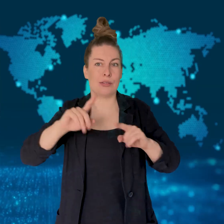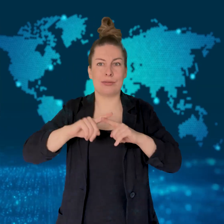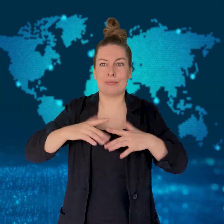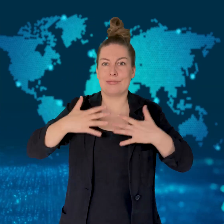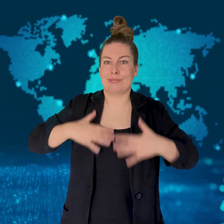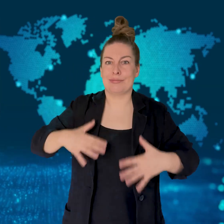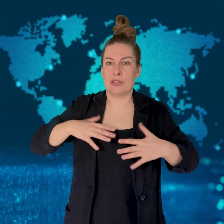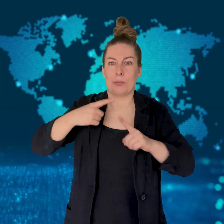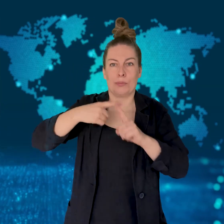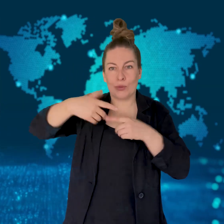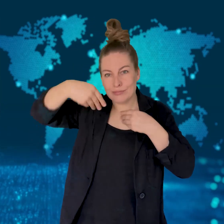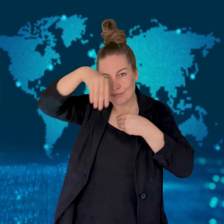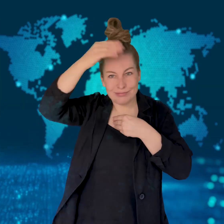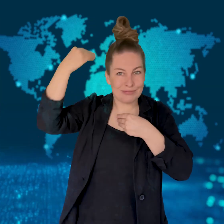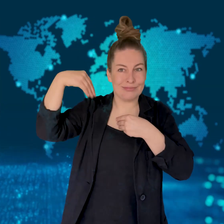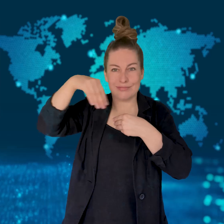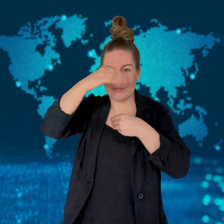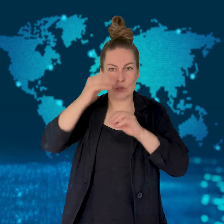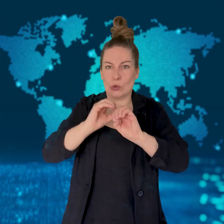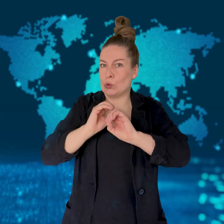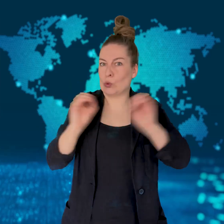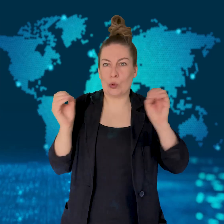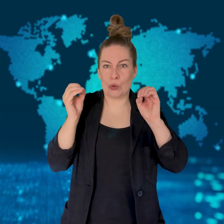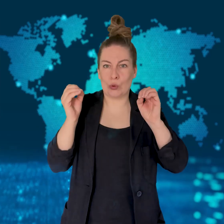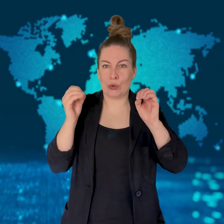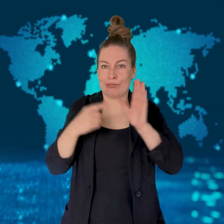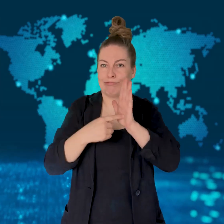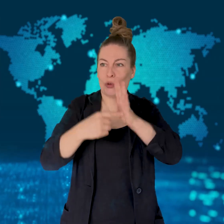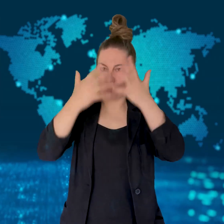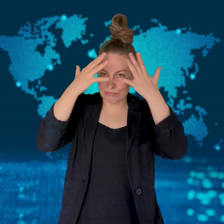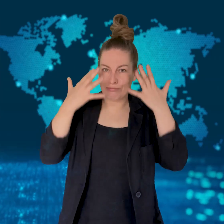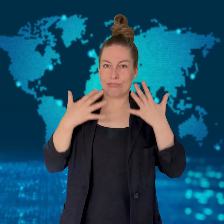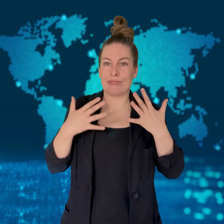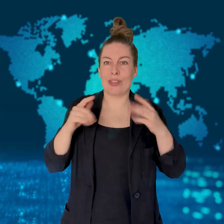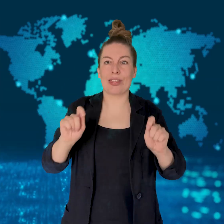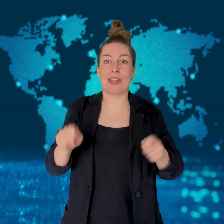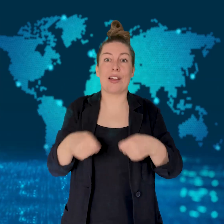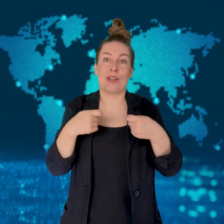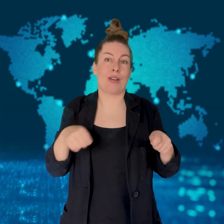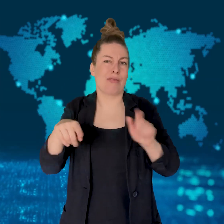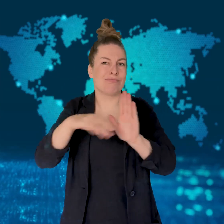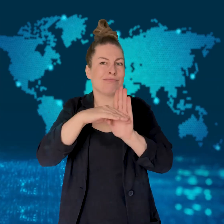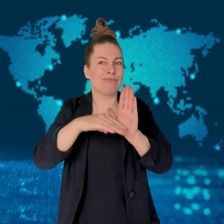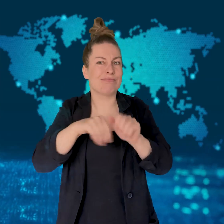She showed videos of herself in "indecent clothes" and "going to